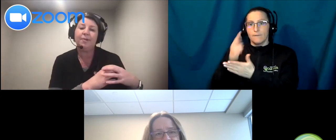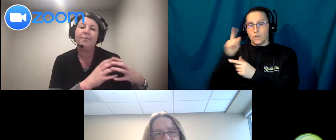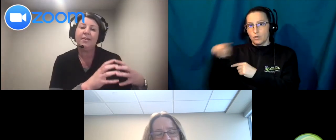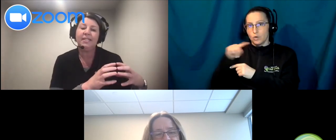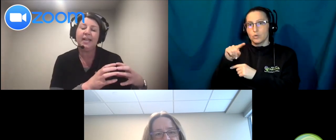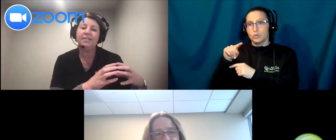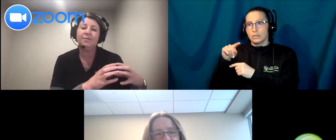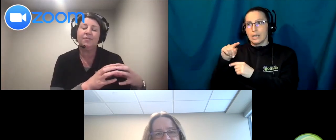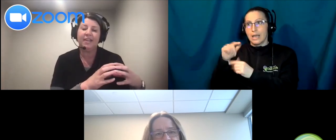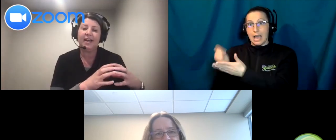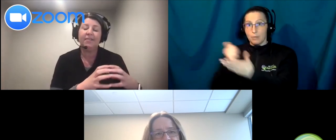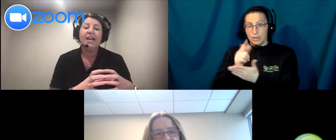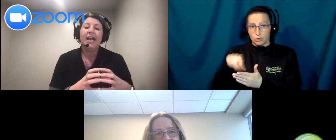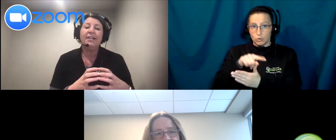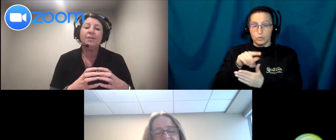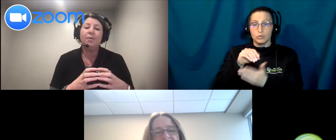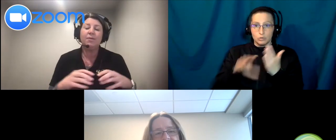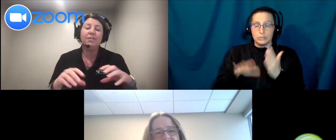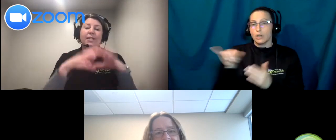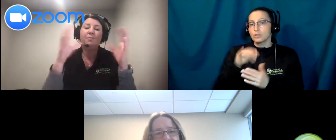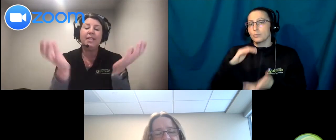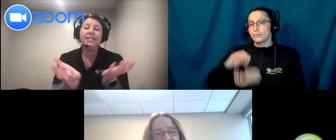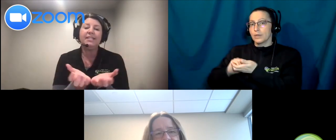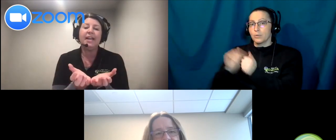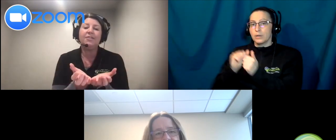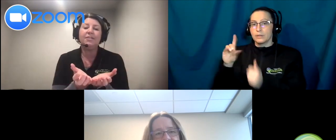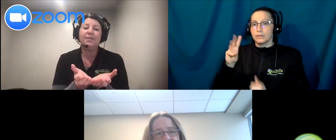with the Wisconsin School for the Deaf. And so what we're doing is putting this together so that